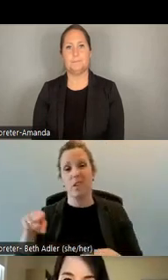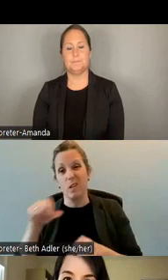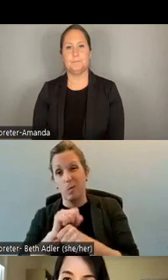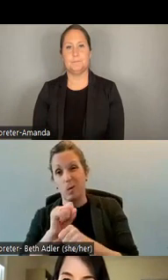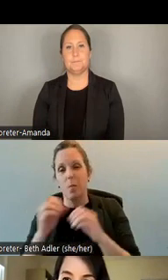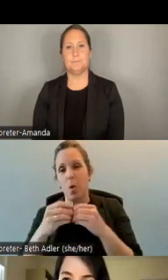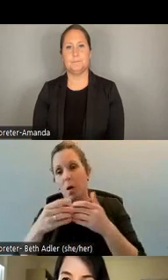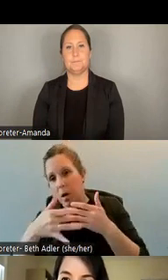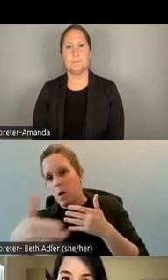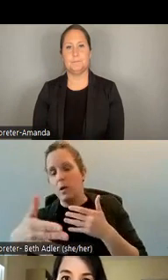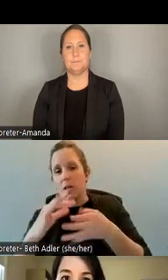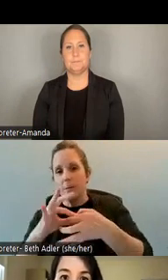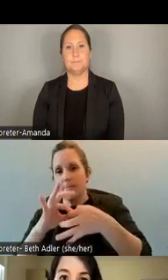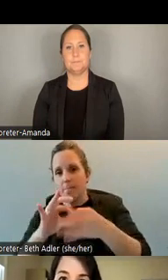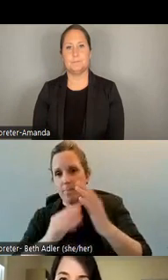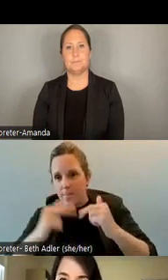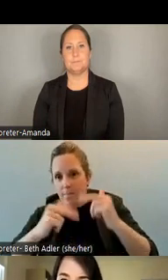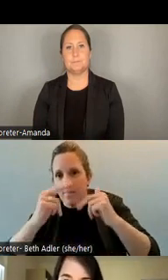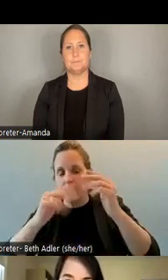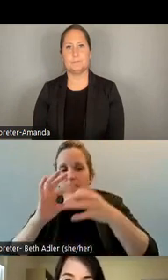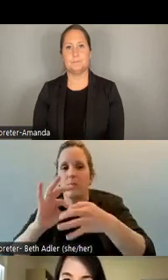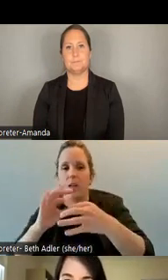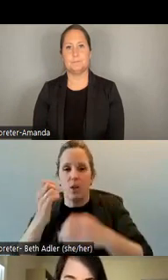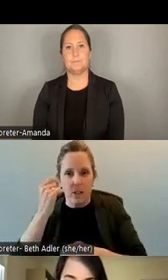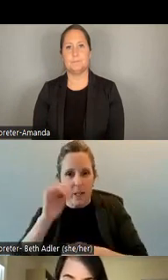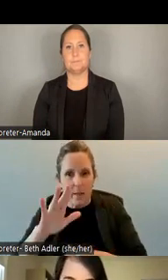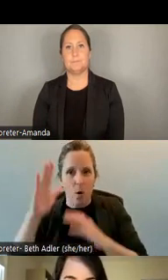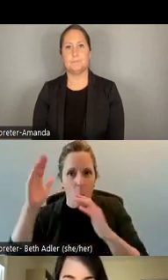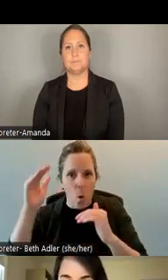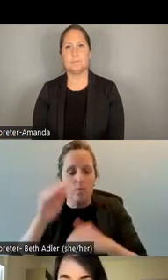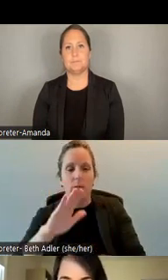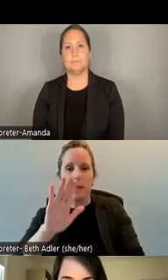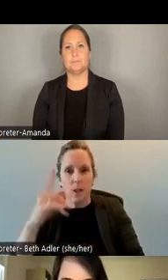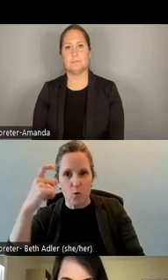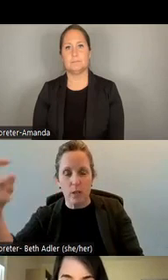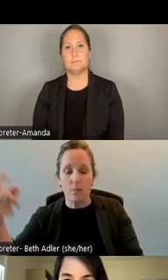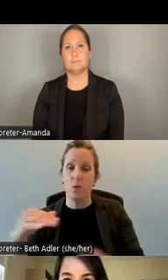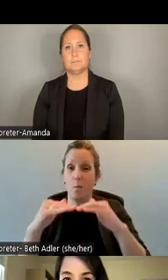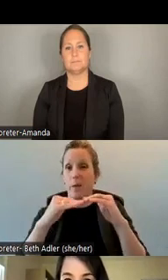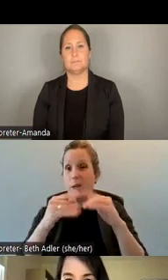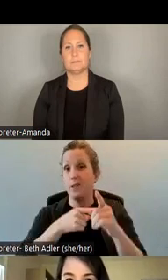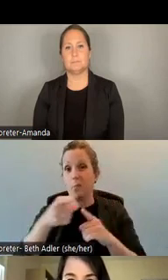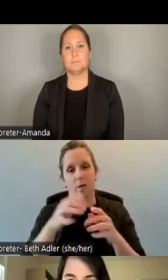hopes and dreams over time so I feel that peer Specialists are such a critical part of the model